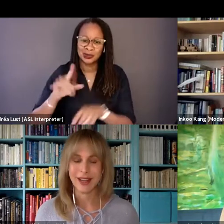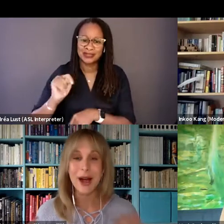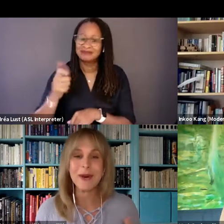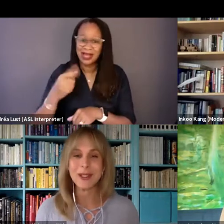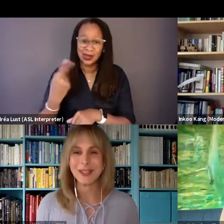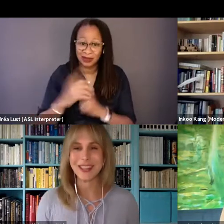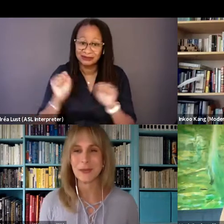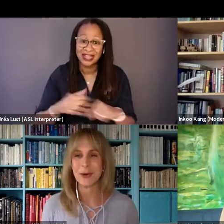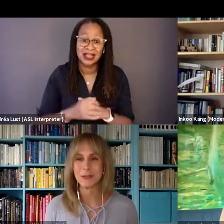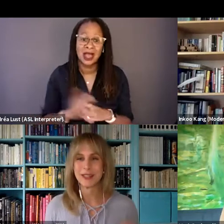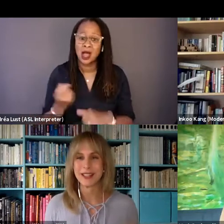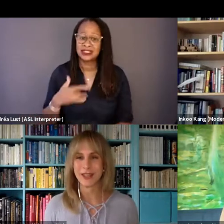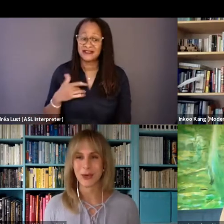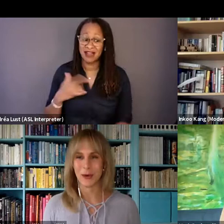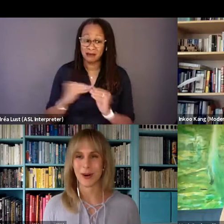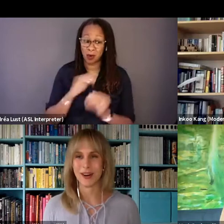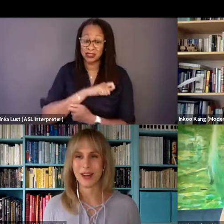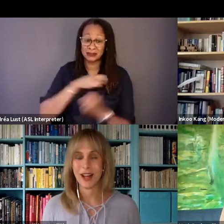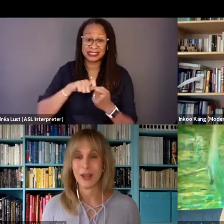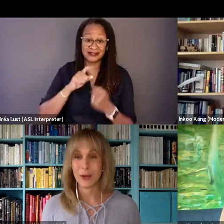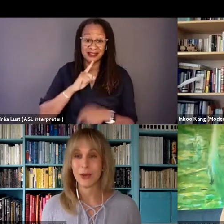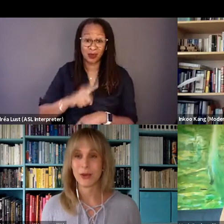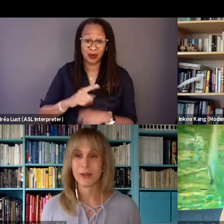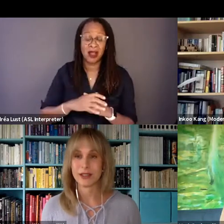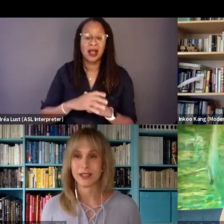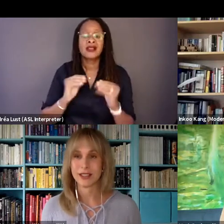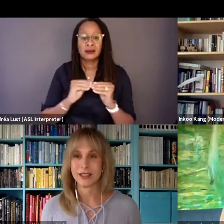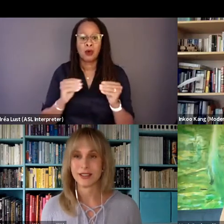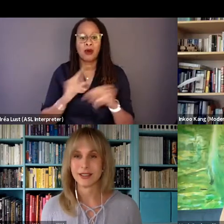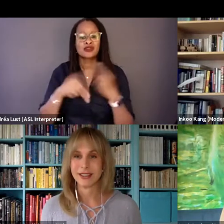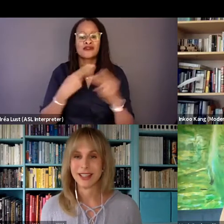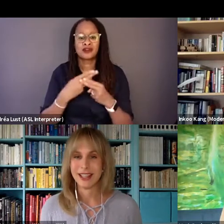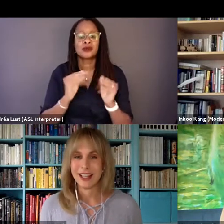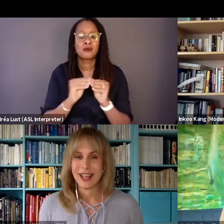I've always felt like the more specific you are, the more universal it is.